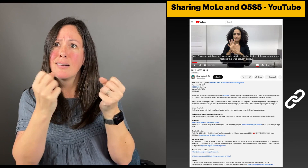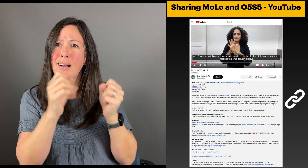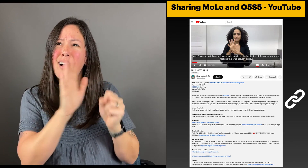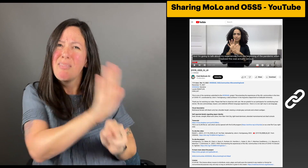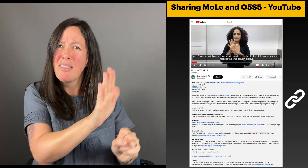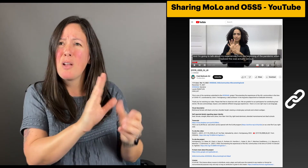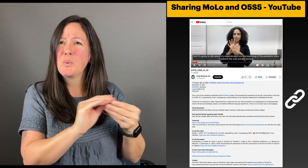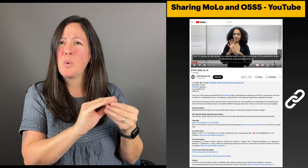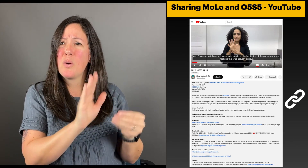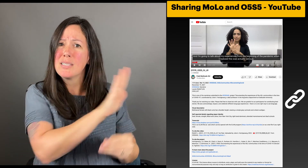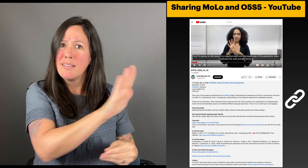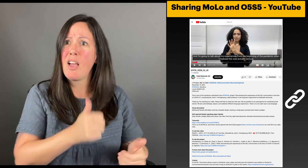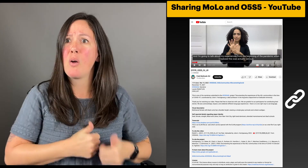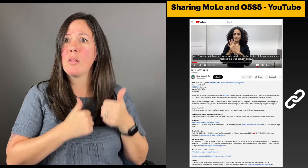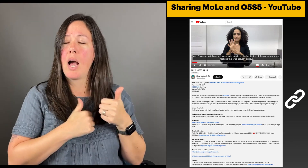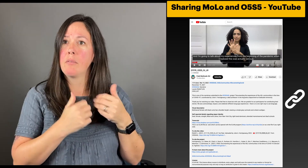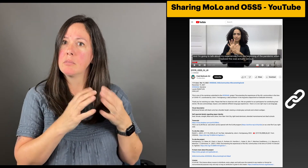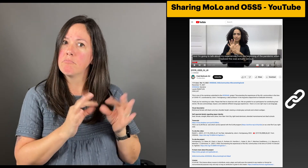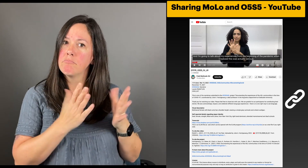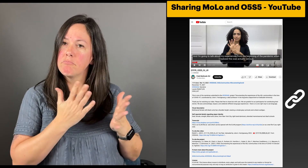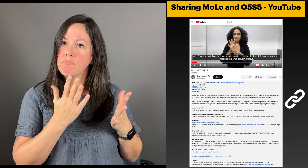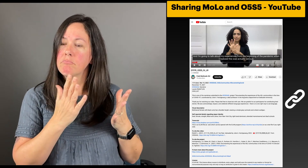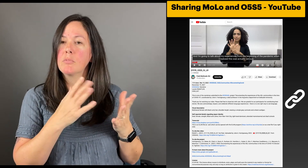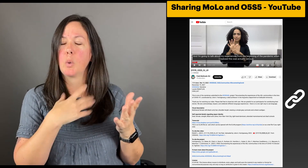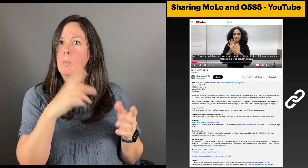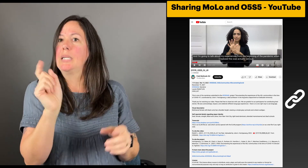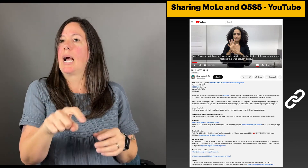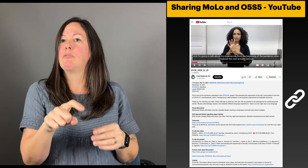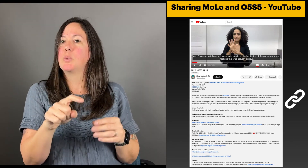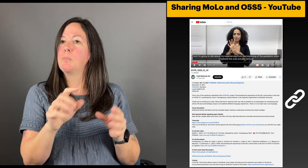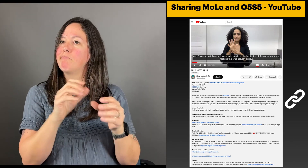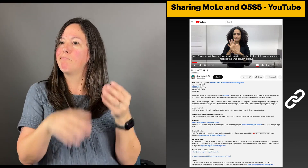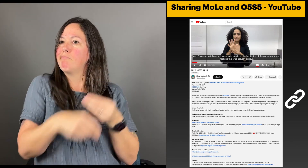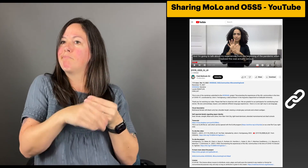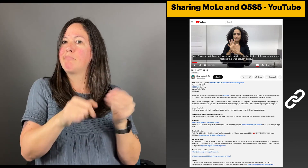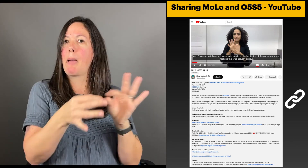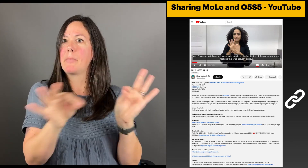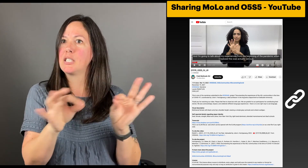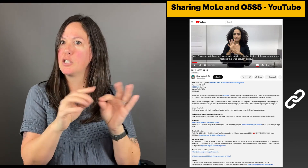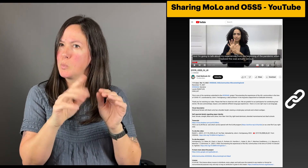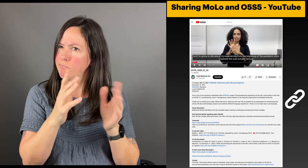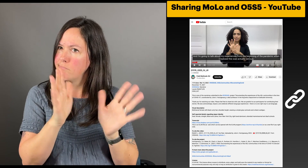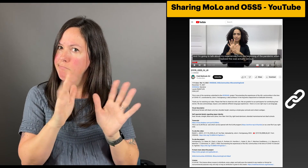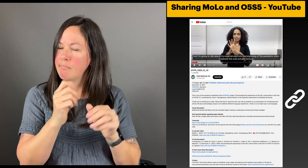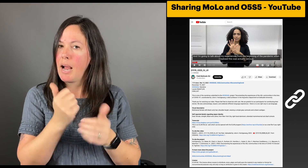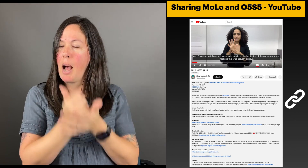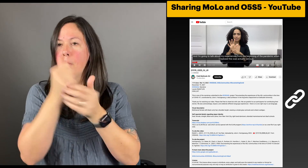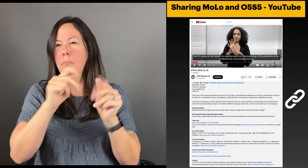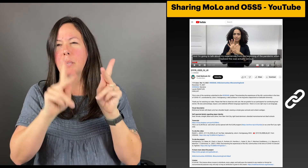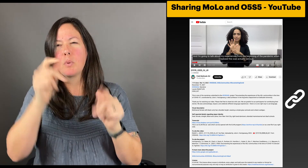of the fact that we are working with someone's language someone's life someone's way of expressing themselves